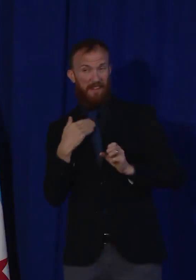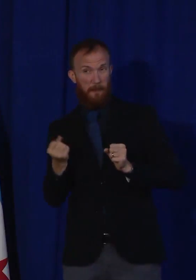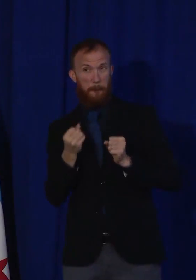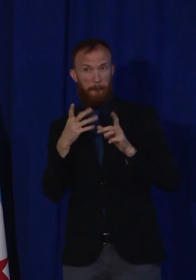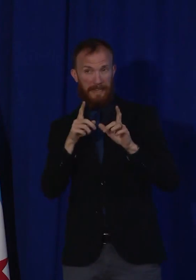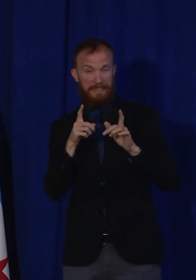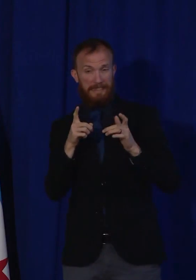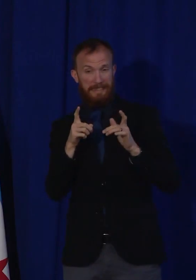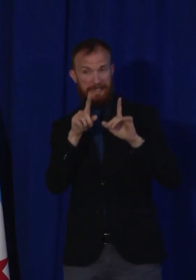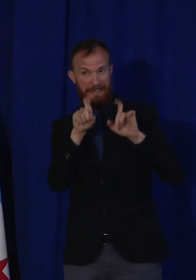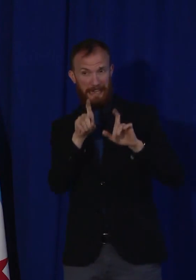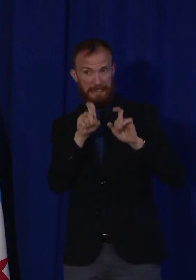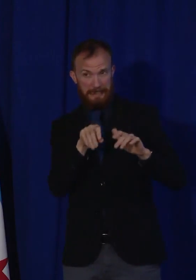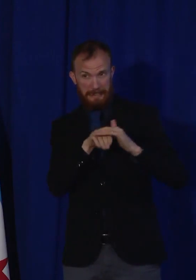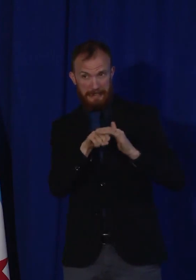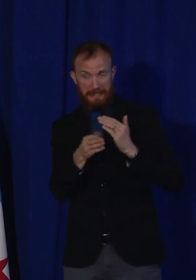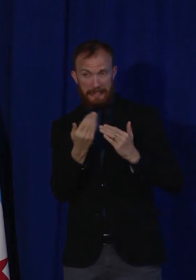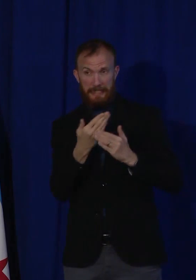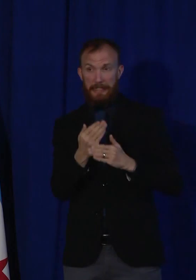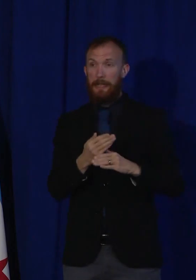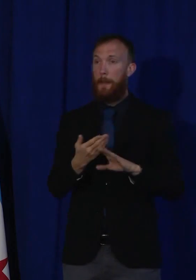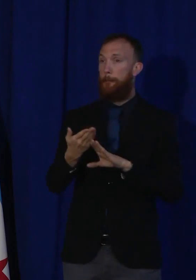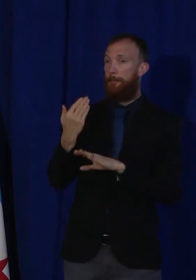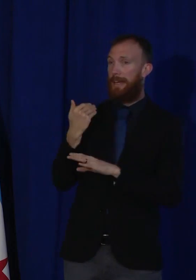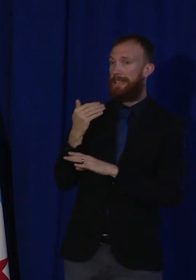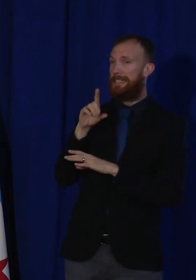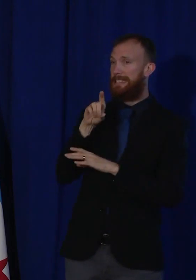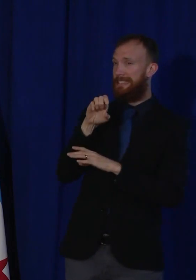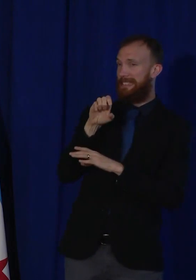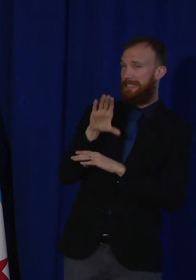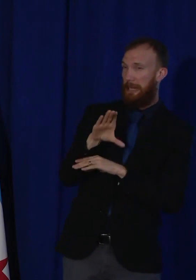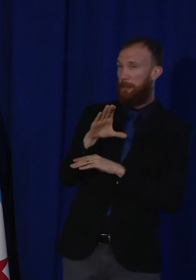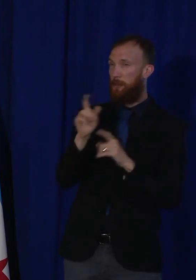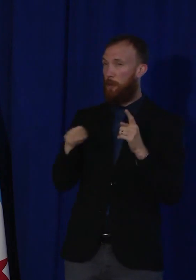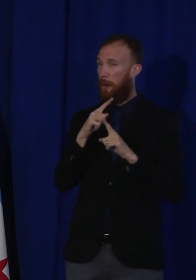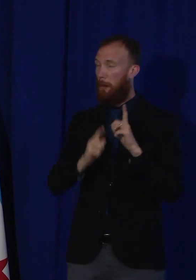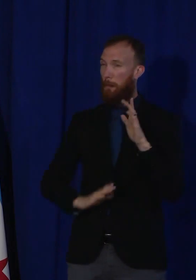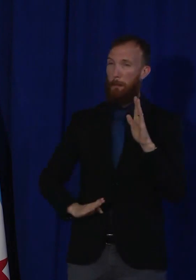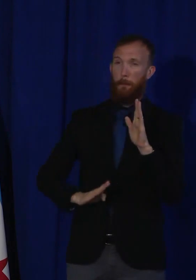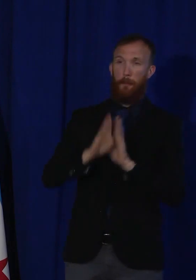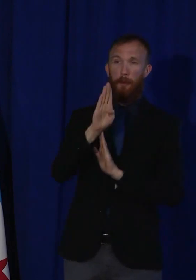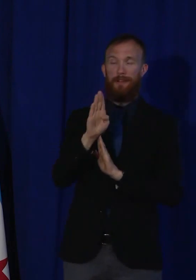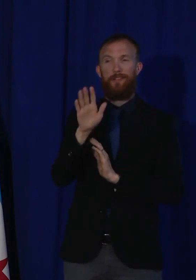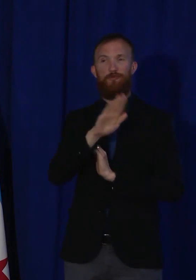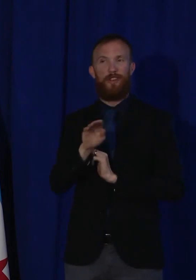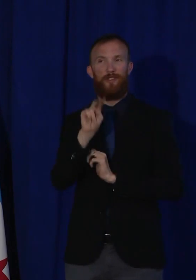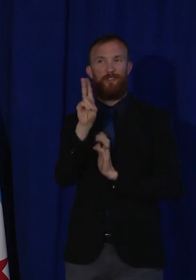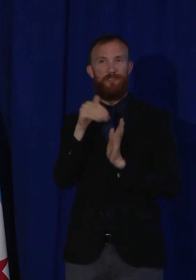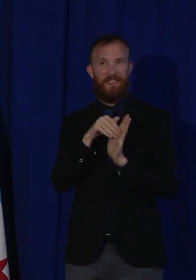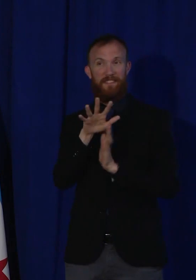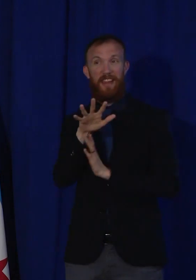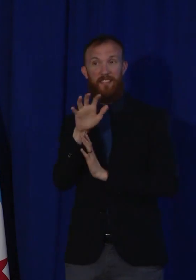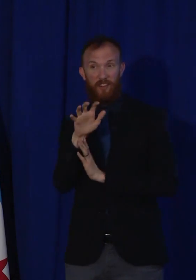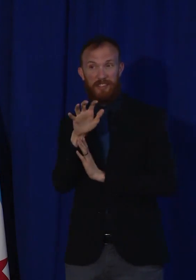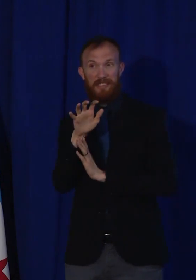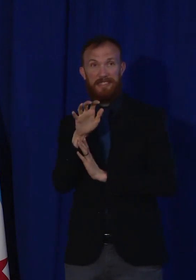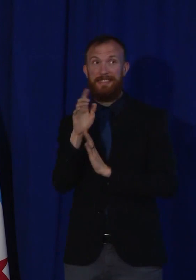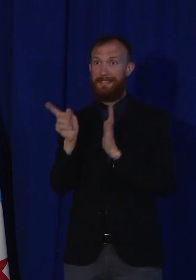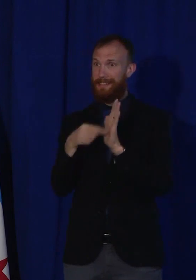RIGHT IN 54.2% CHICAGOANS ARE FULLY VACCINATED. IN OUR PEAK IN NOVEMBER.